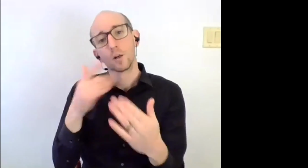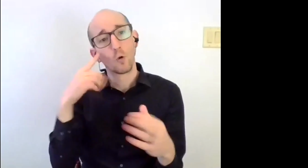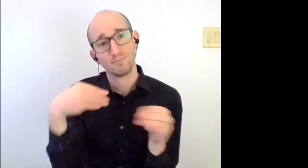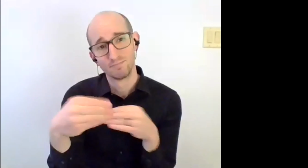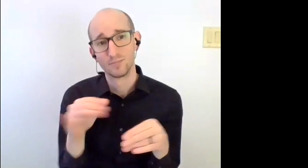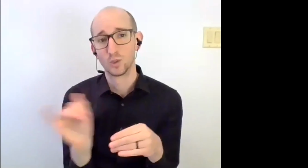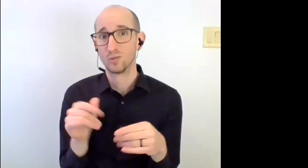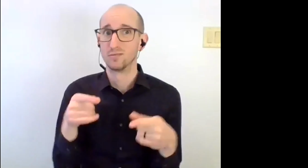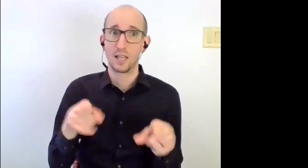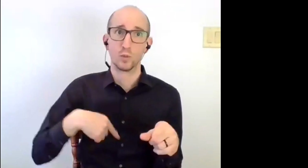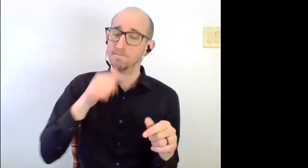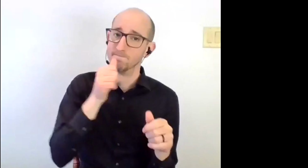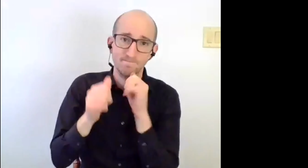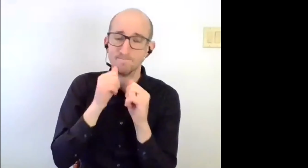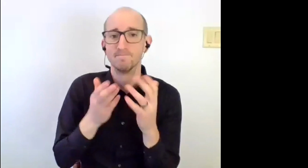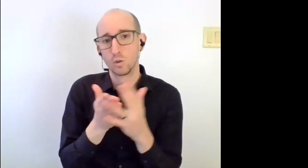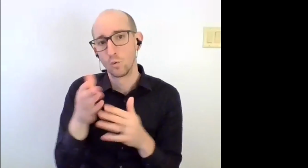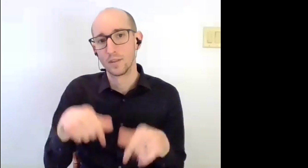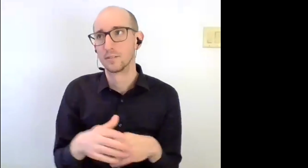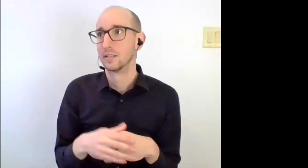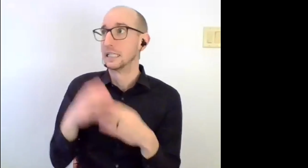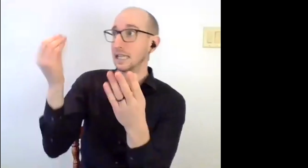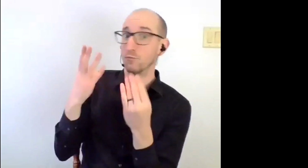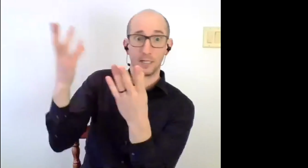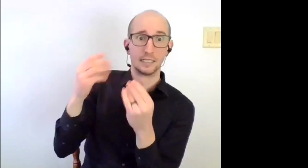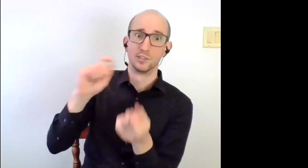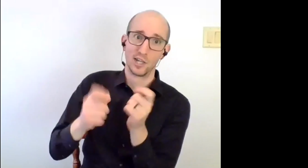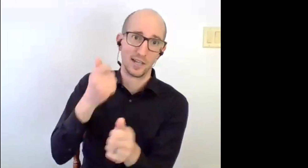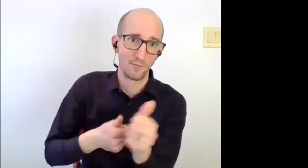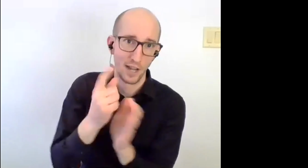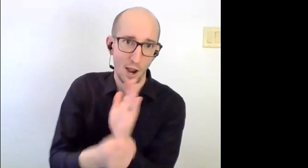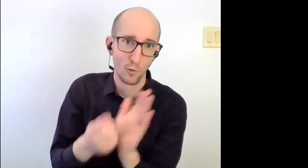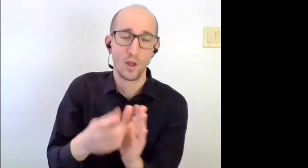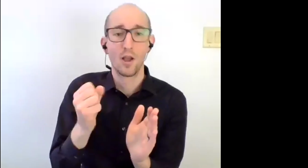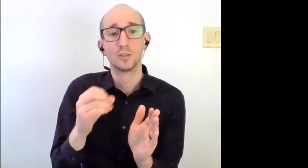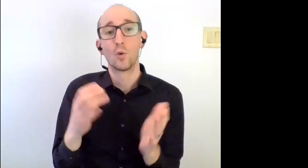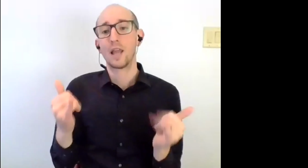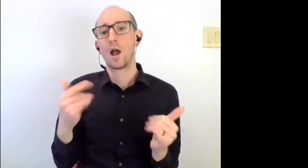your patience and your commitment to the mission, and your